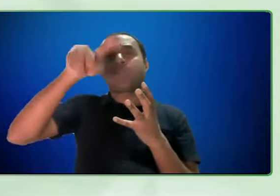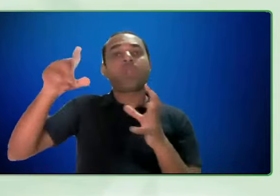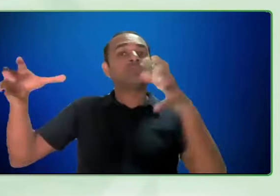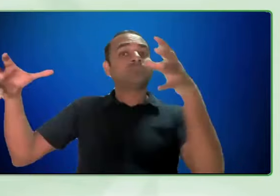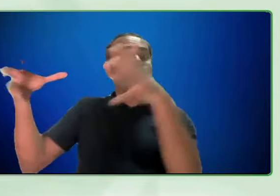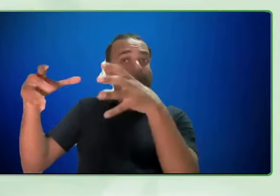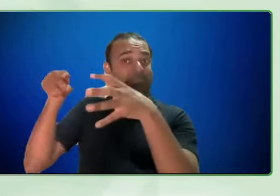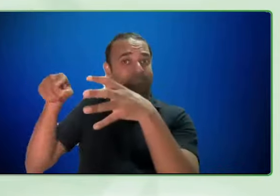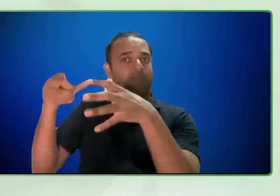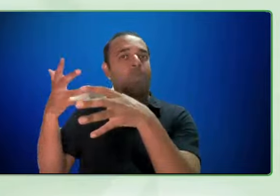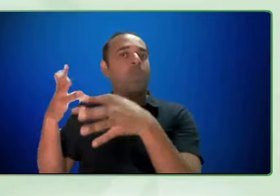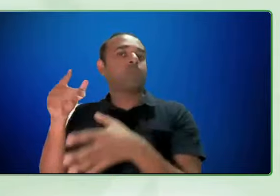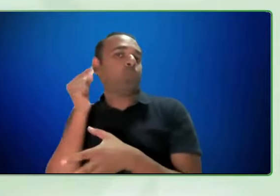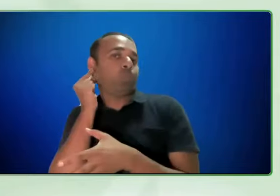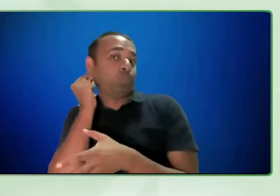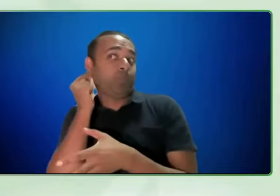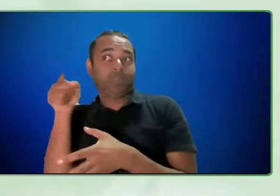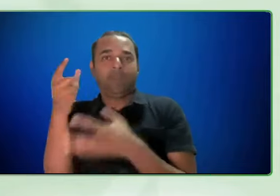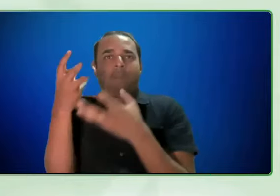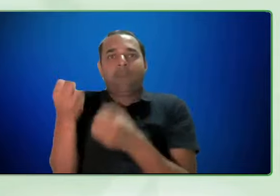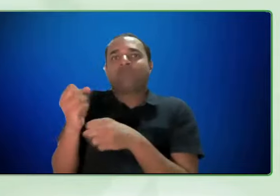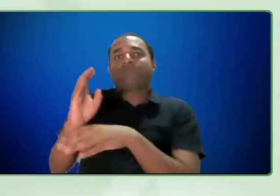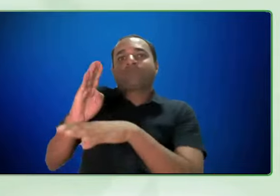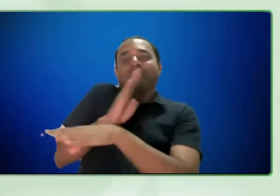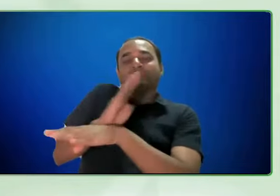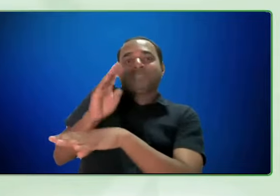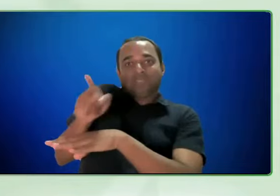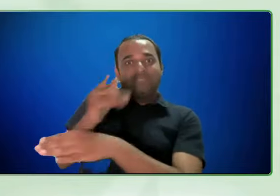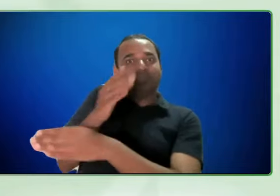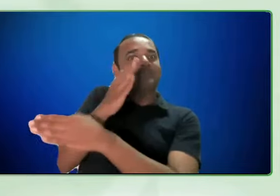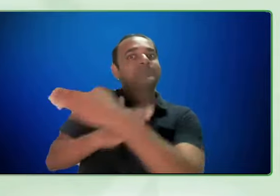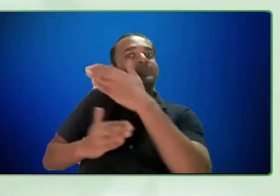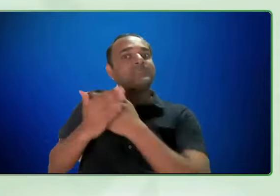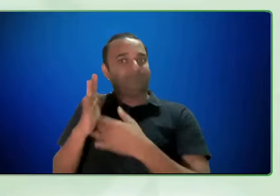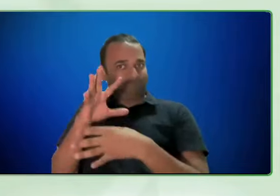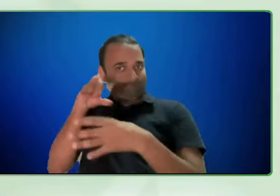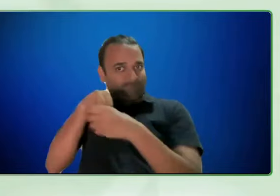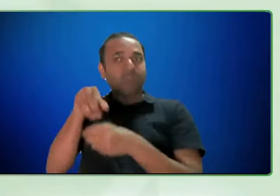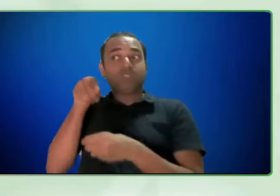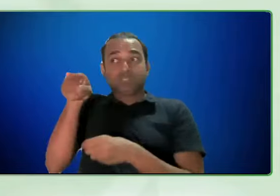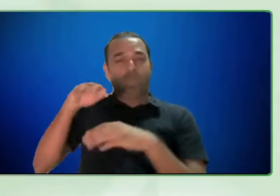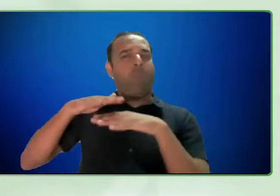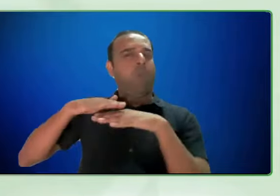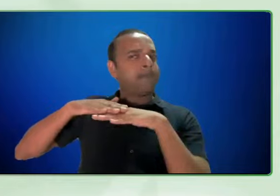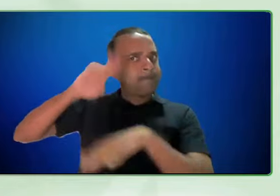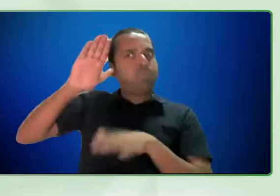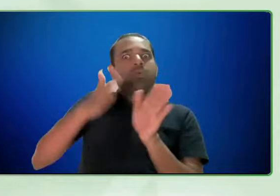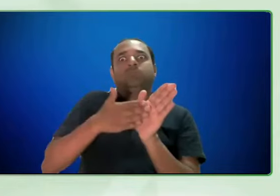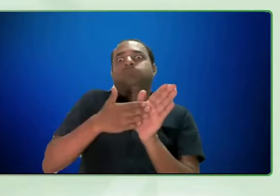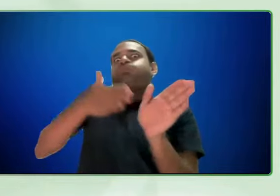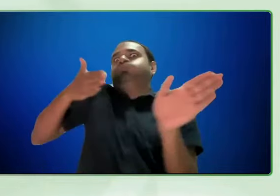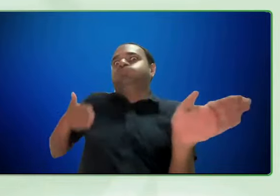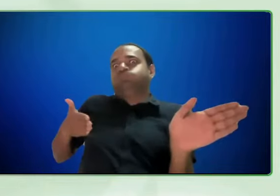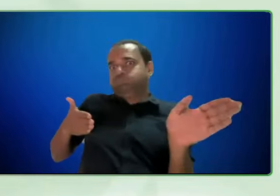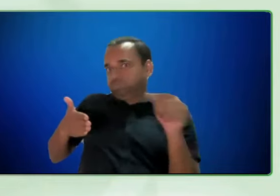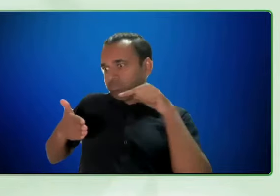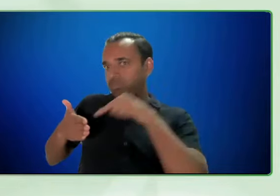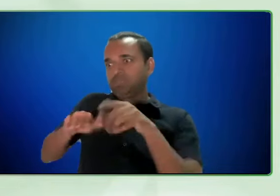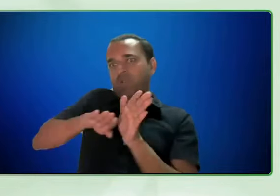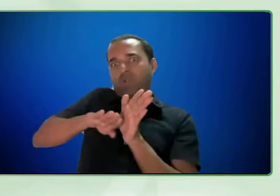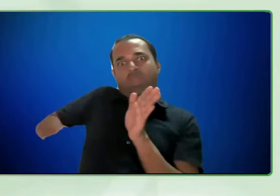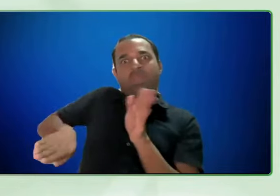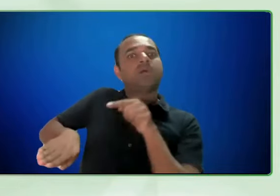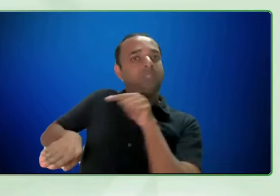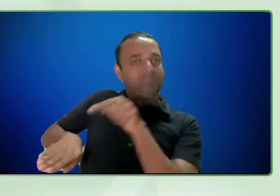for us. How has it been for you? What are you thinking about India and the things we can do